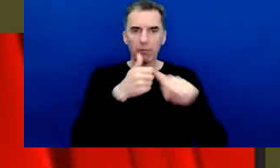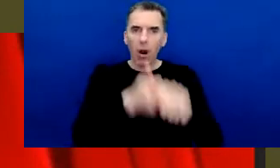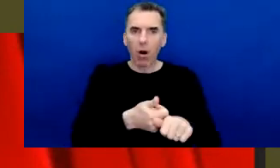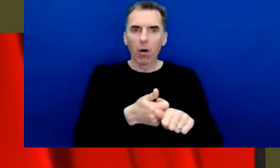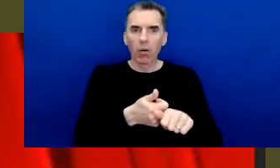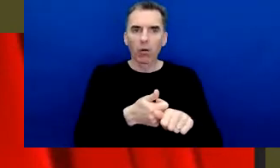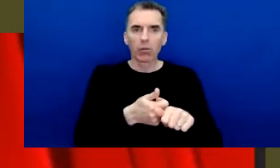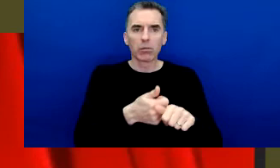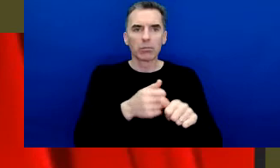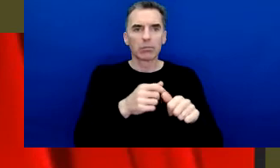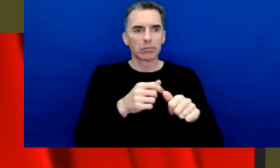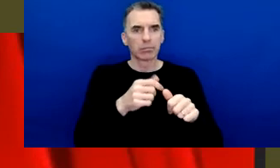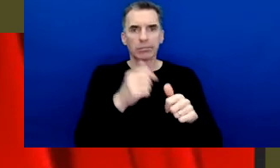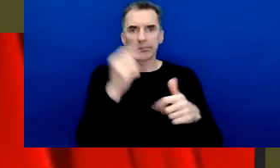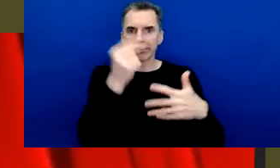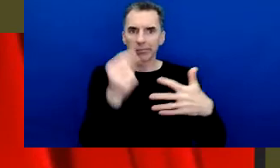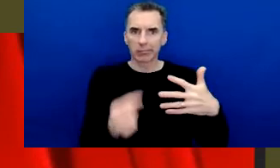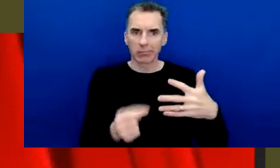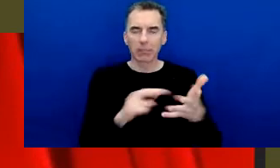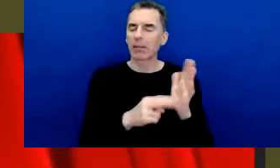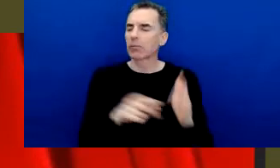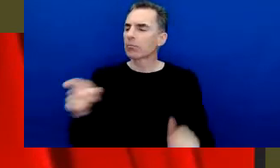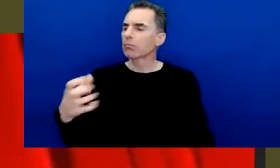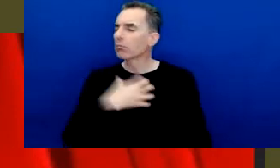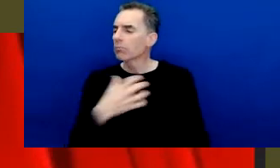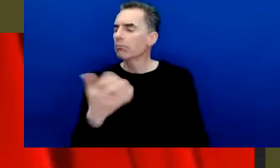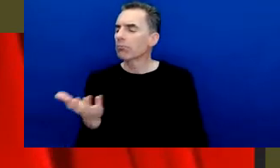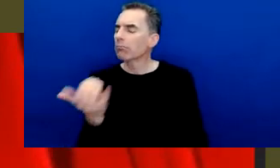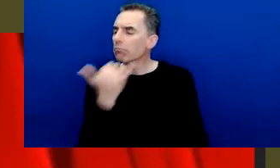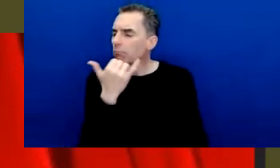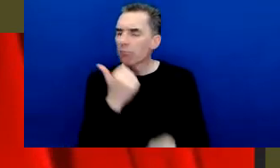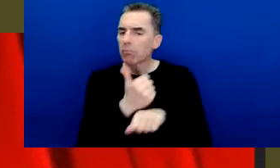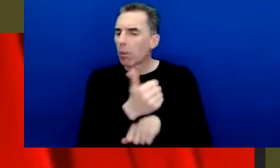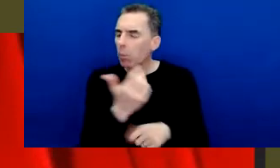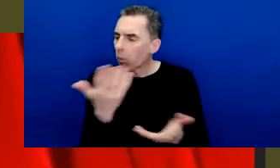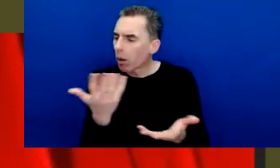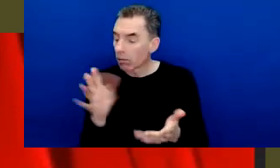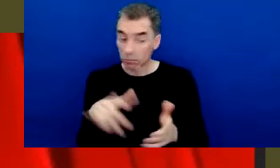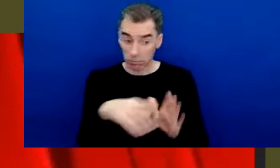so it's usually what is the allegation, what's the policy, what is the evidence that the policy was broken?